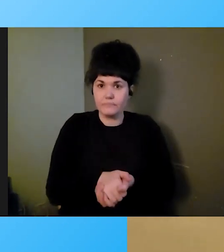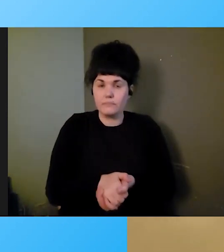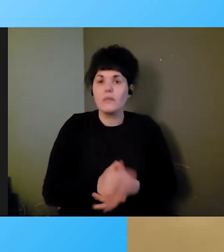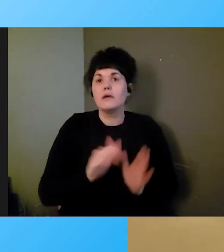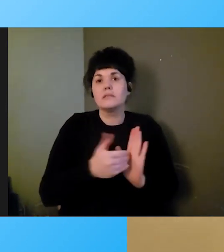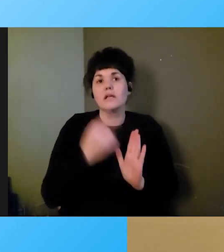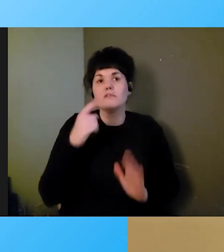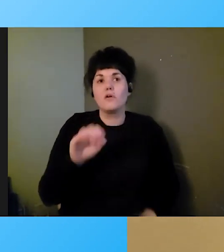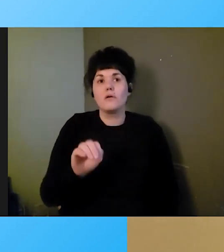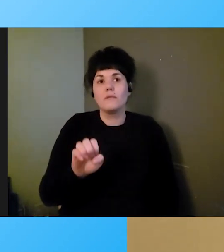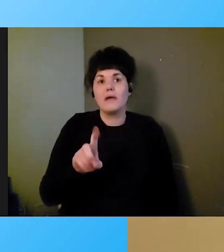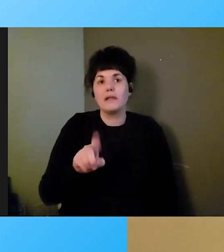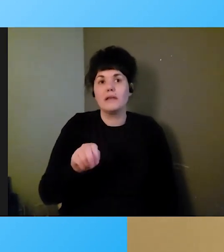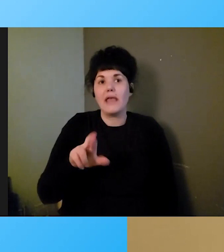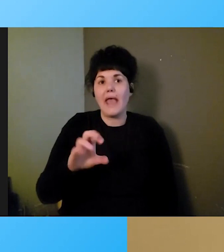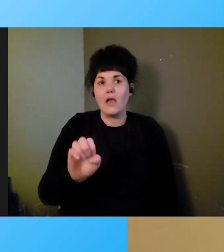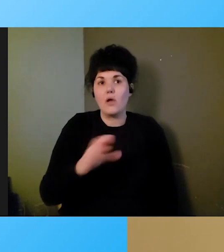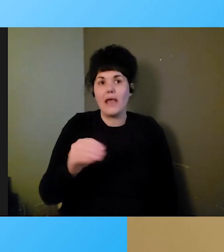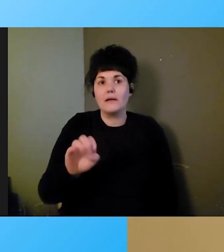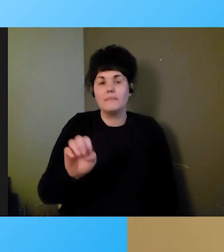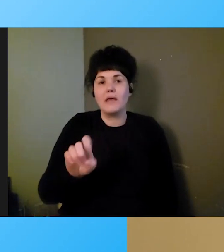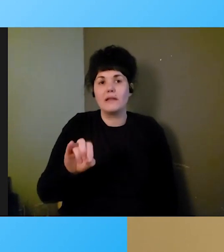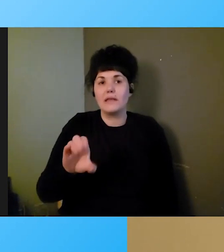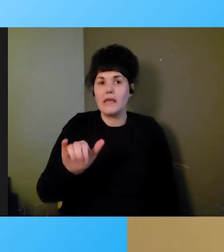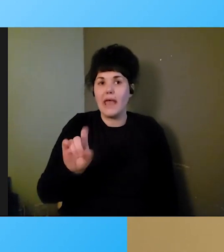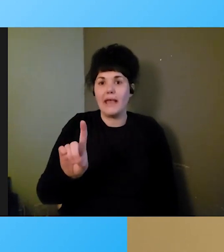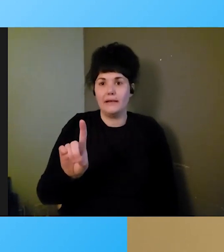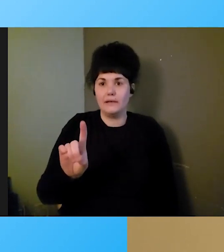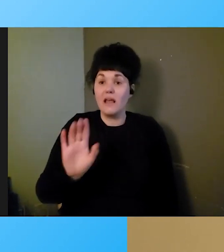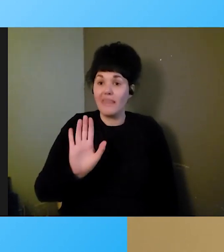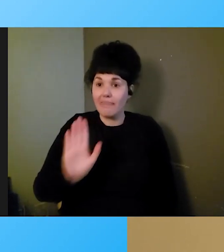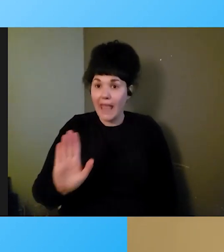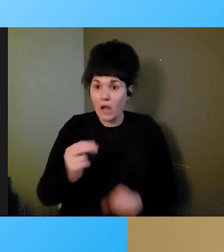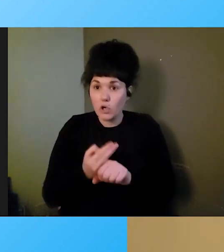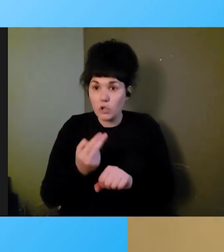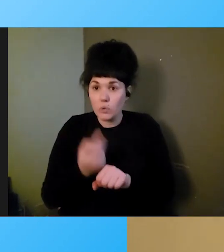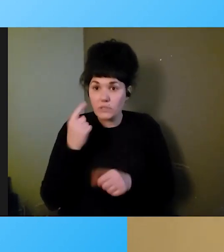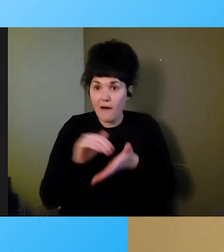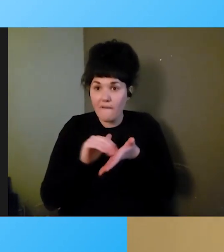and Medicaid use of waivers has